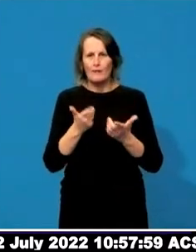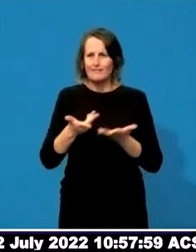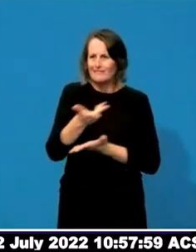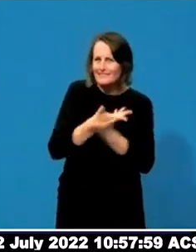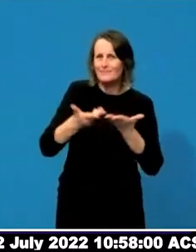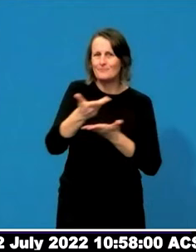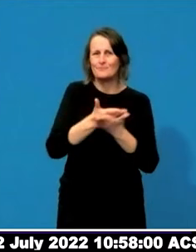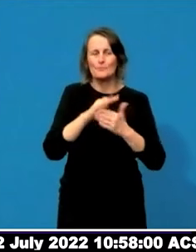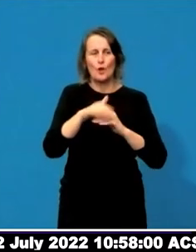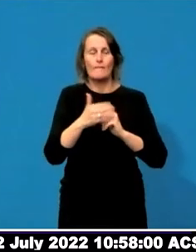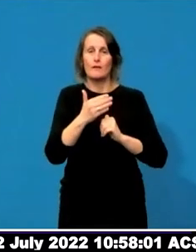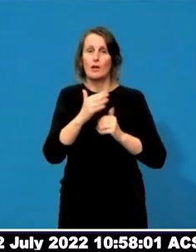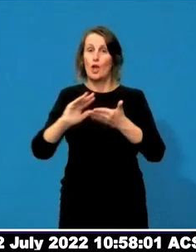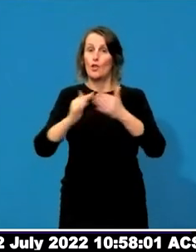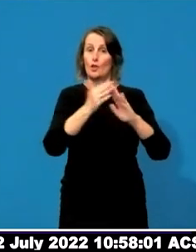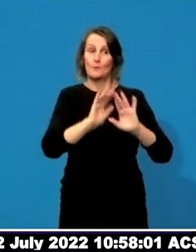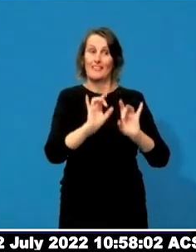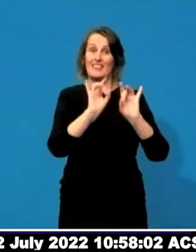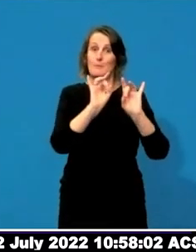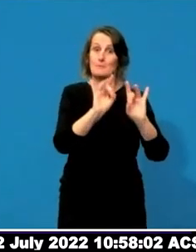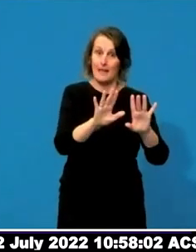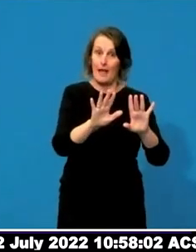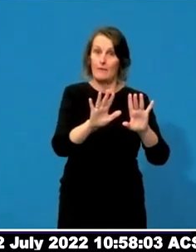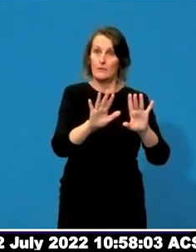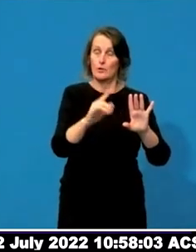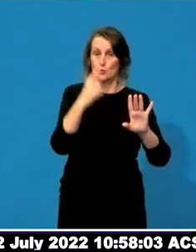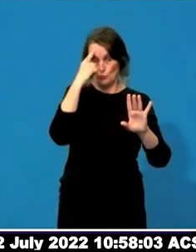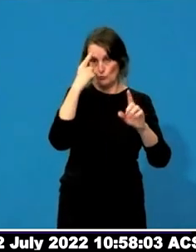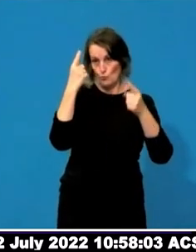to those types of housing issues and problems.